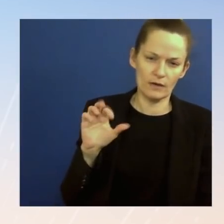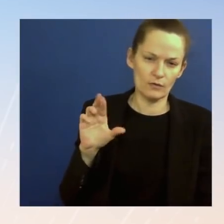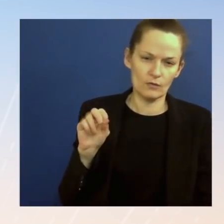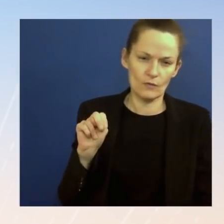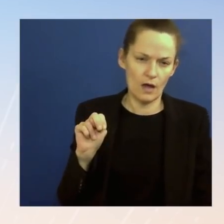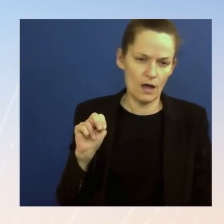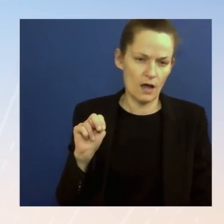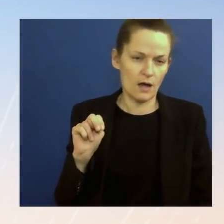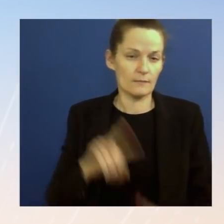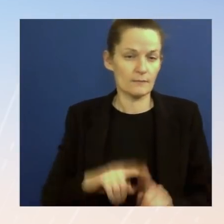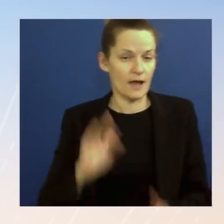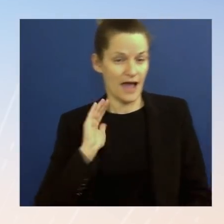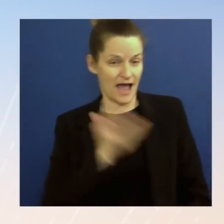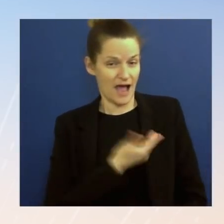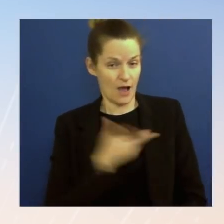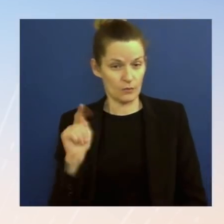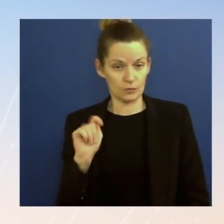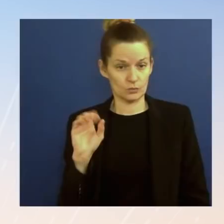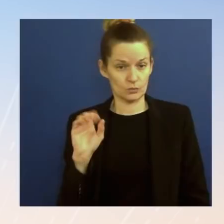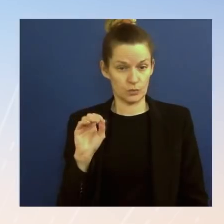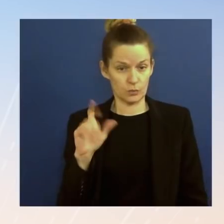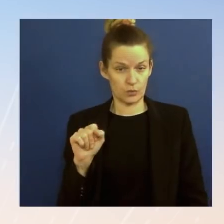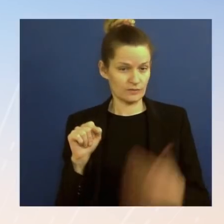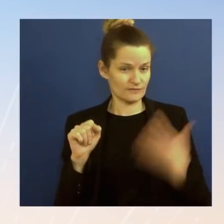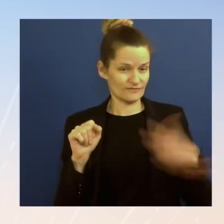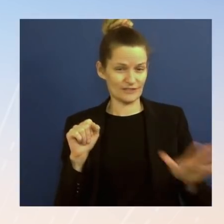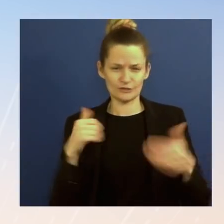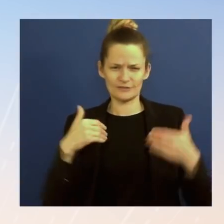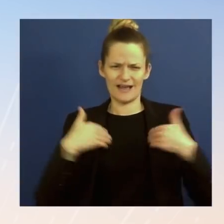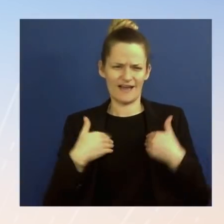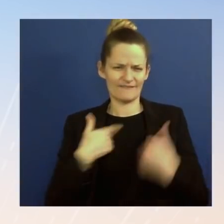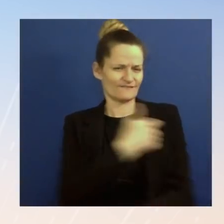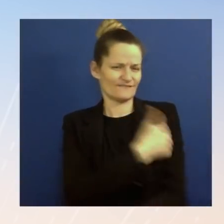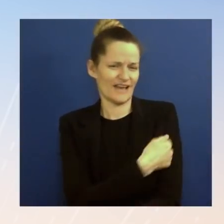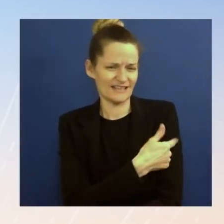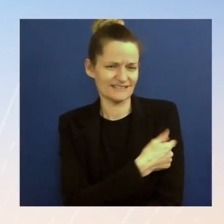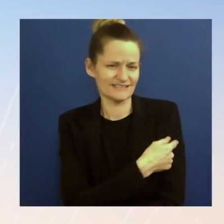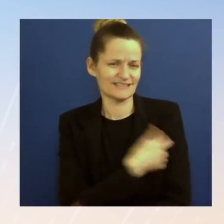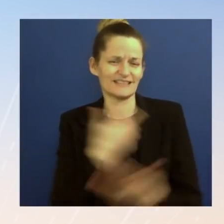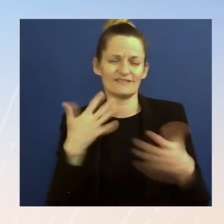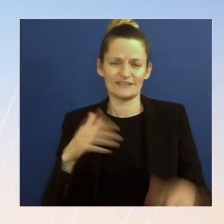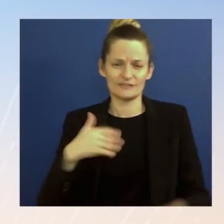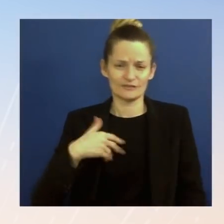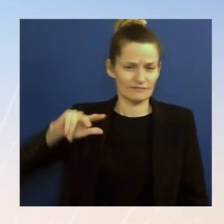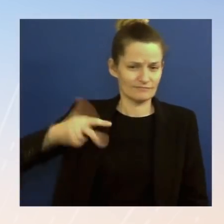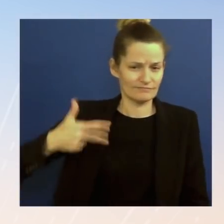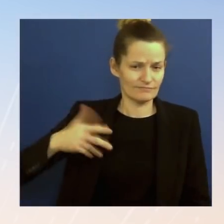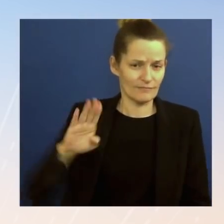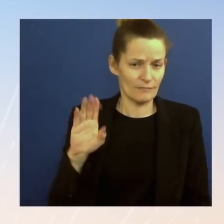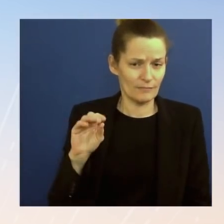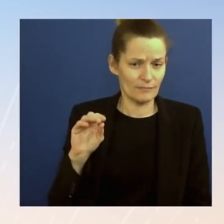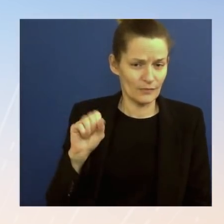are all effective tools against the virus. And we know because it's been in the country. And so, as we're watching,